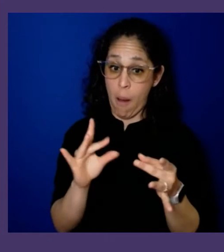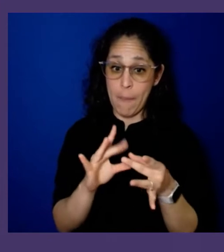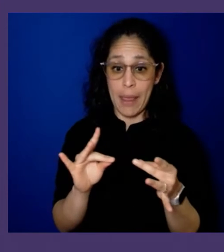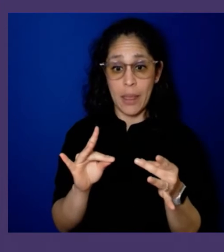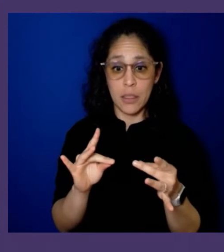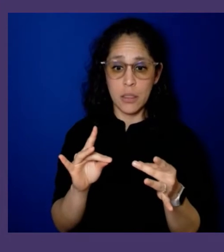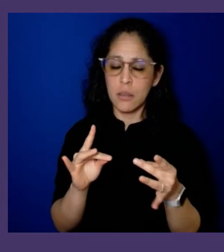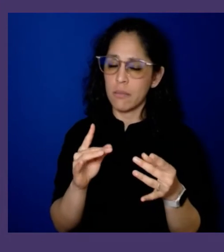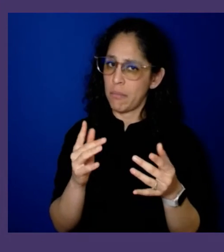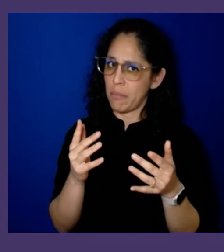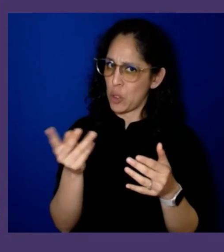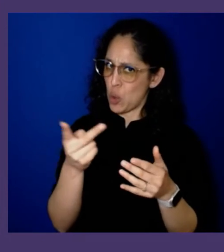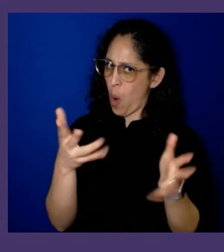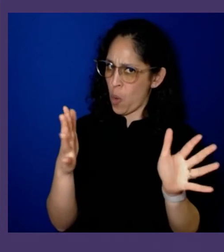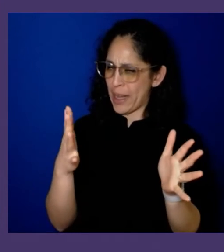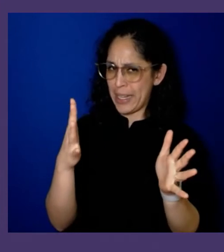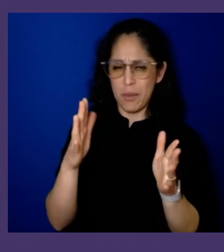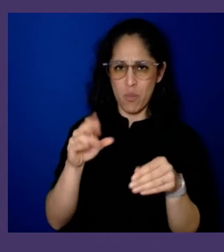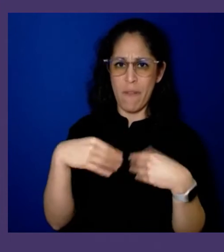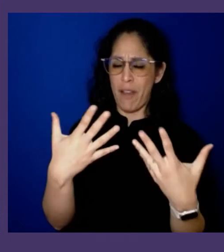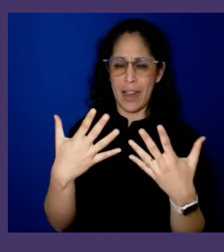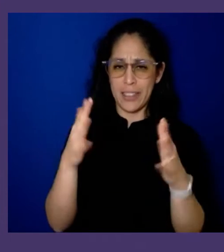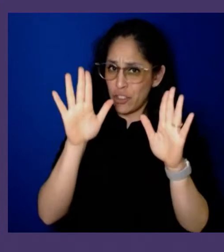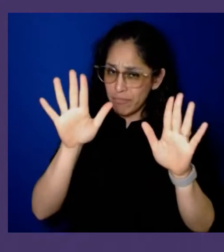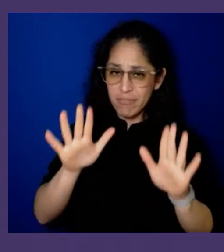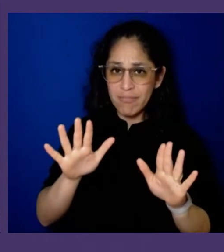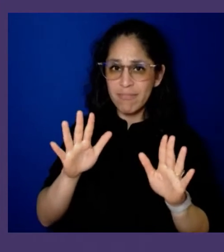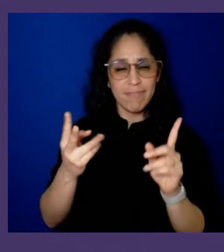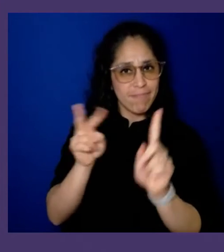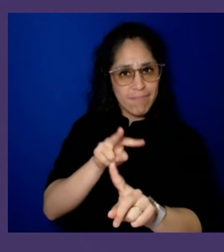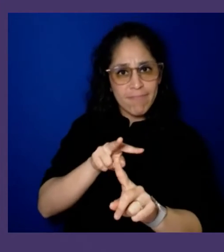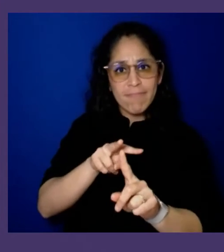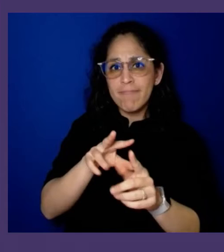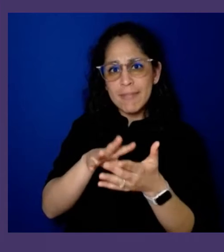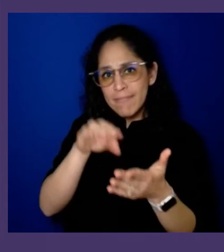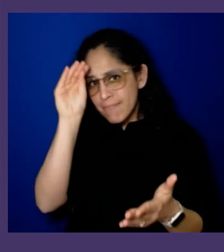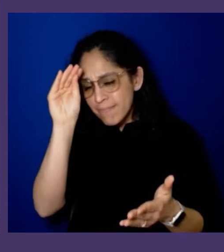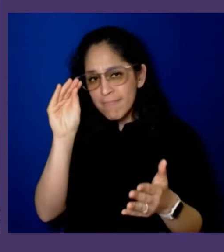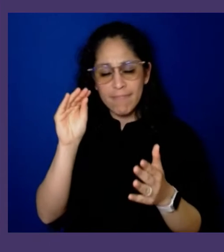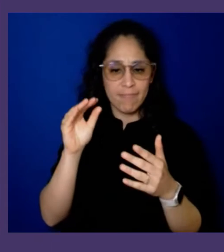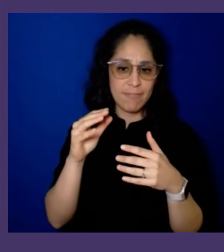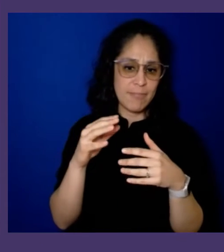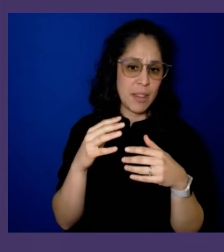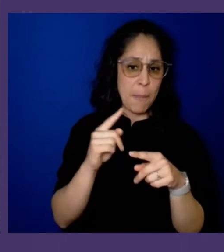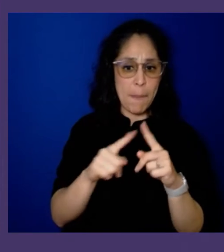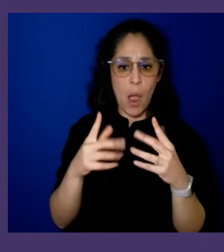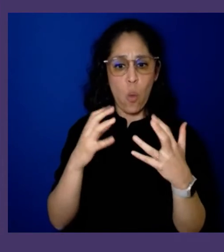I'd like to start just by talking about some of the resources we have here at Microsoft to help product builders not